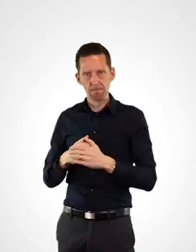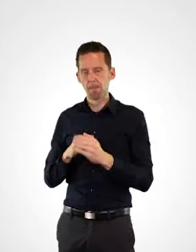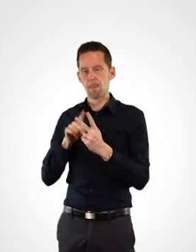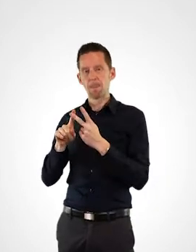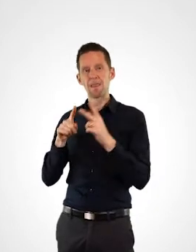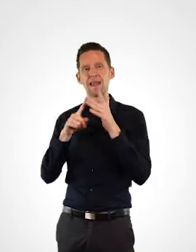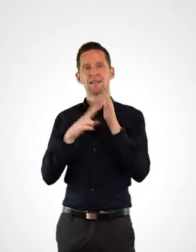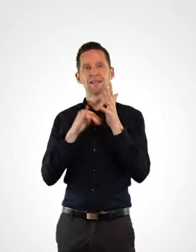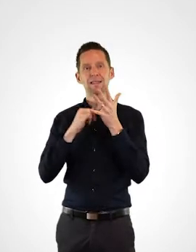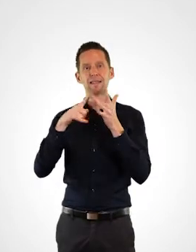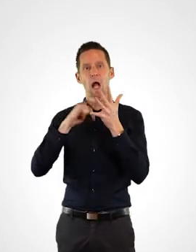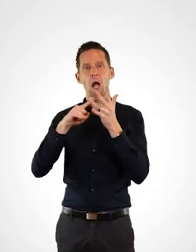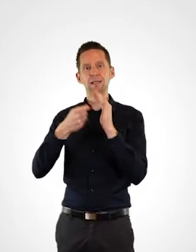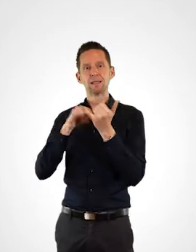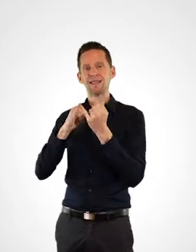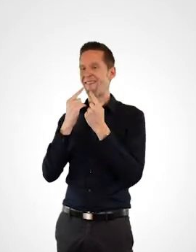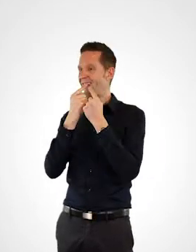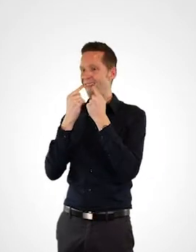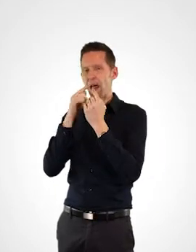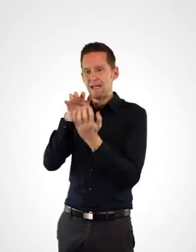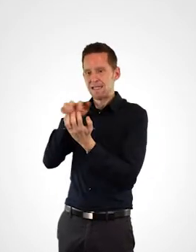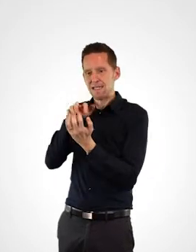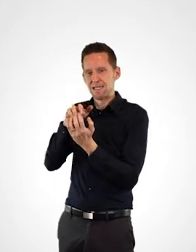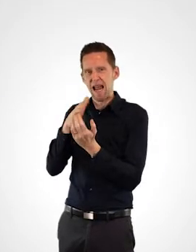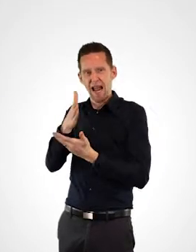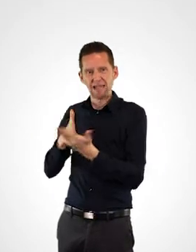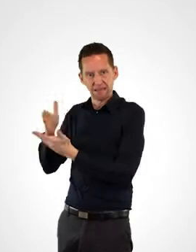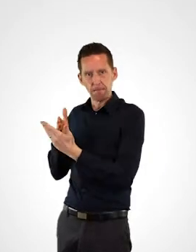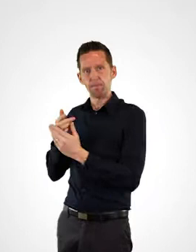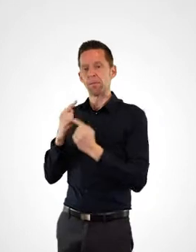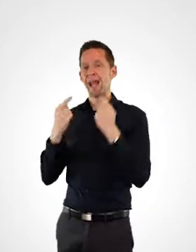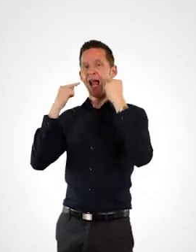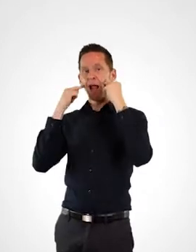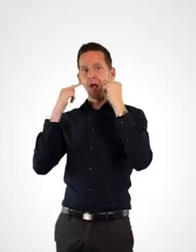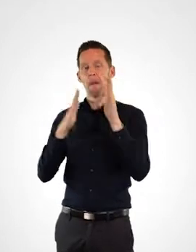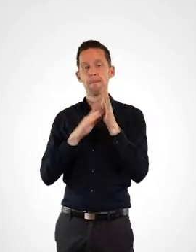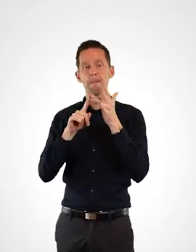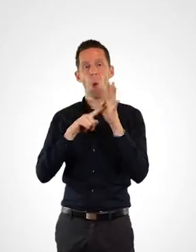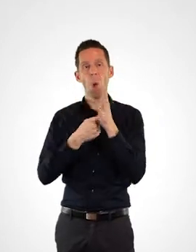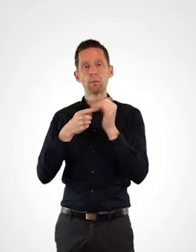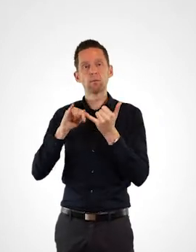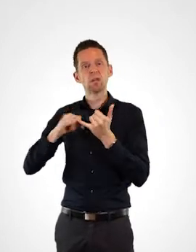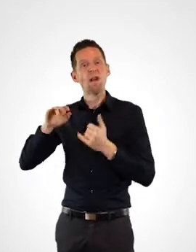You must look at your teeth. It all begins with brushing. What do you like to chew with your molars? Food. What kind of food? I don't know.